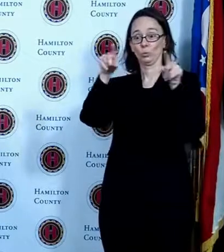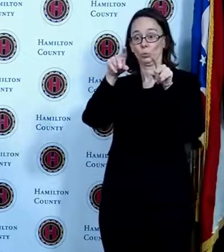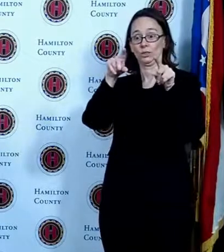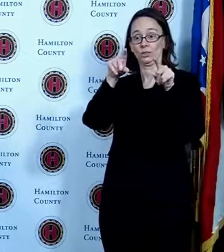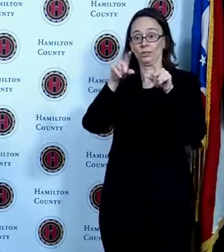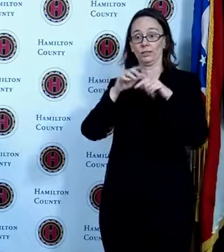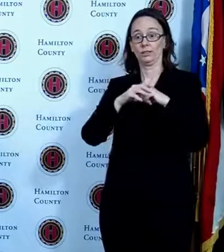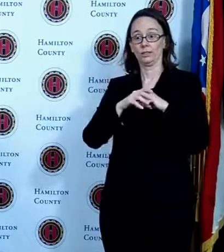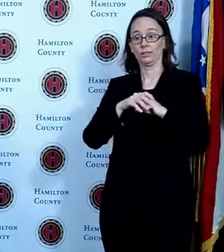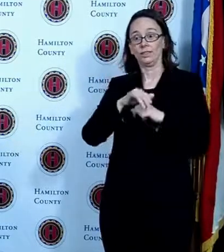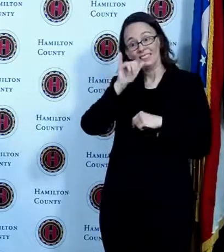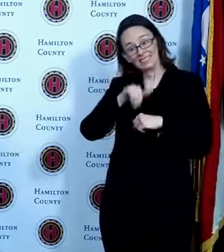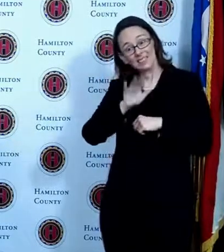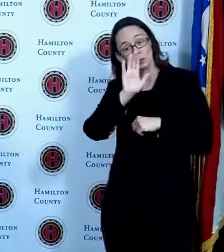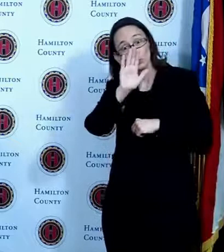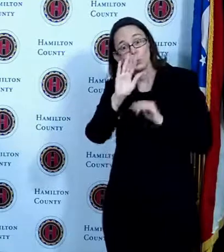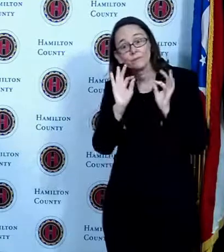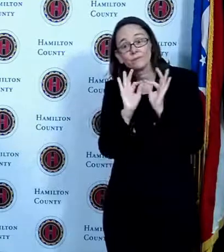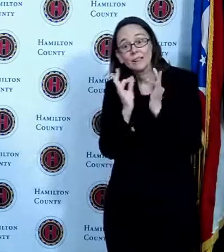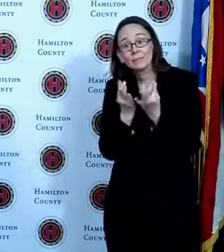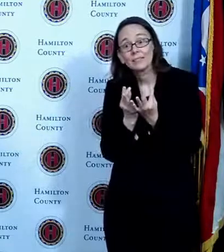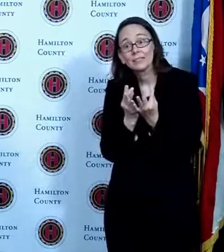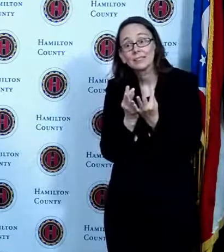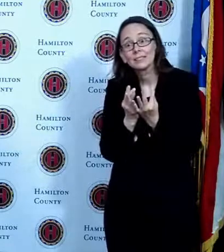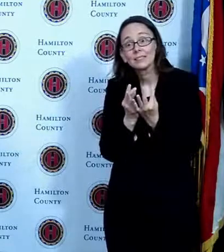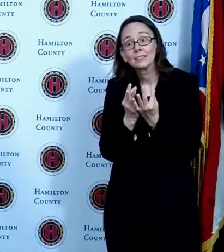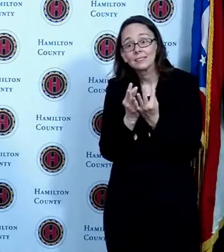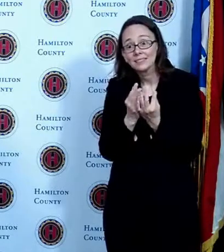struggling with addiction there is a helpline I'm going to give you the